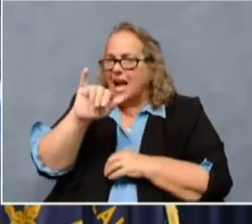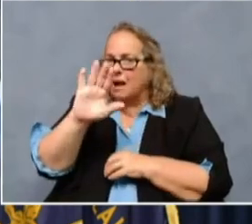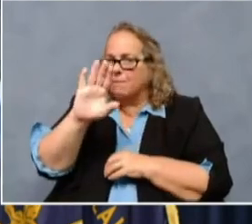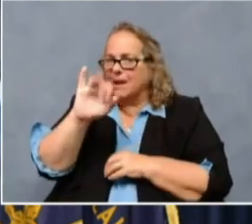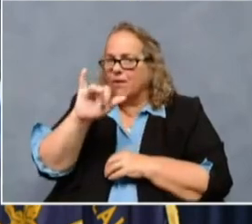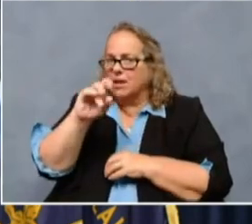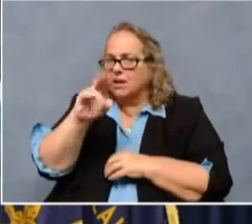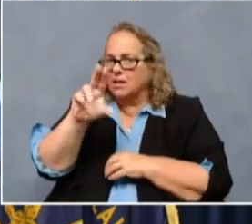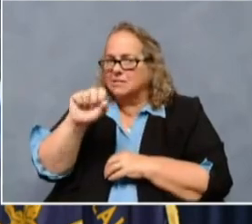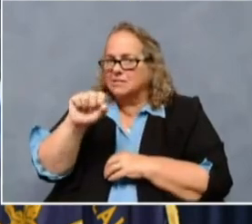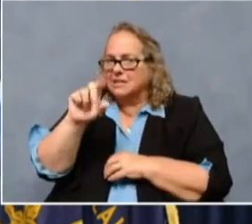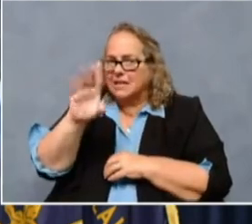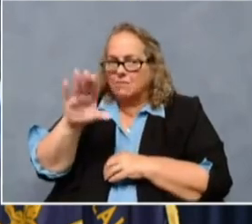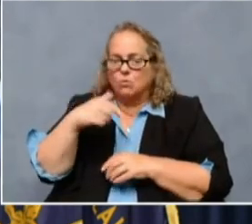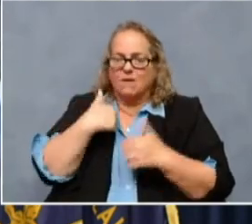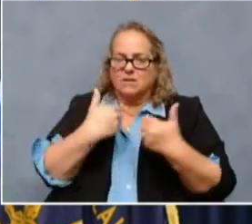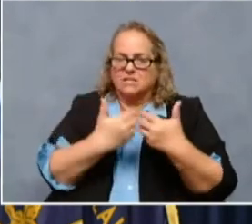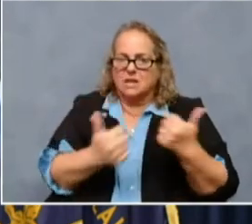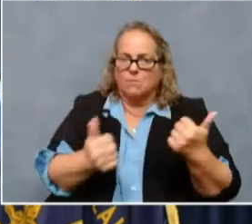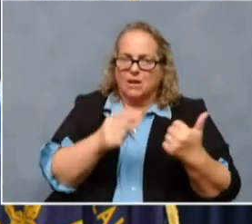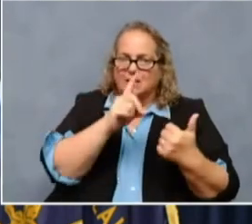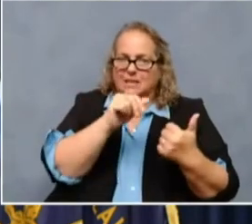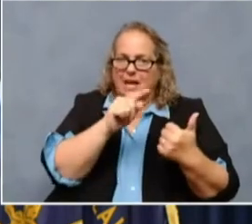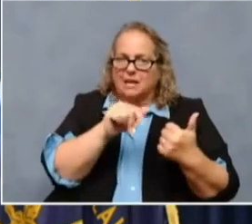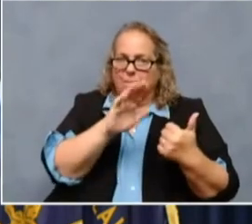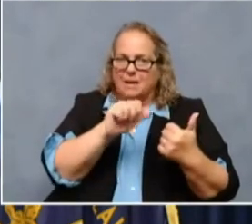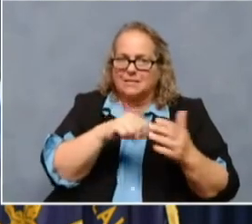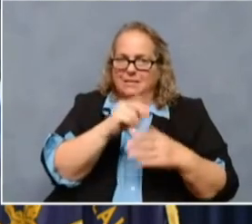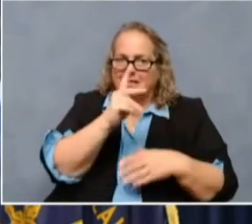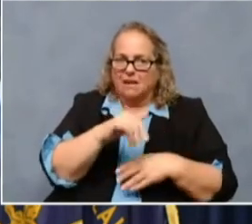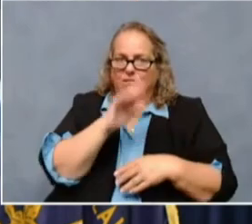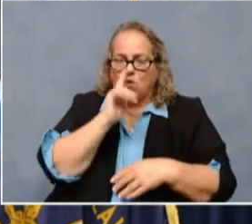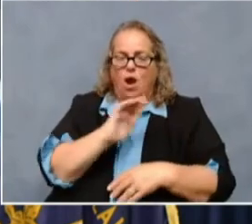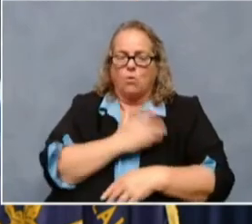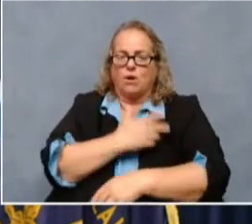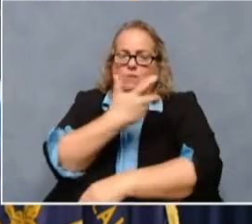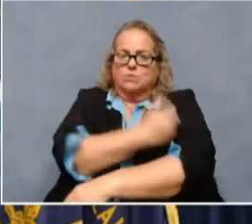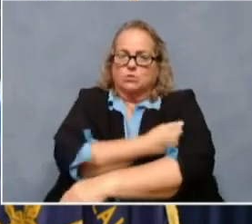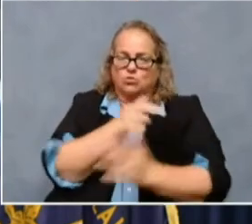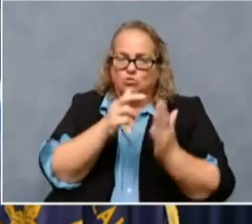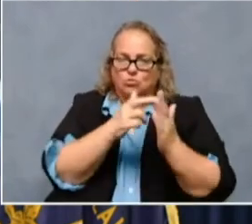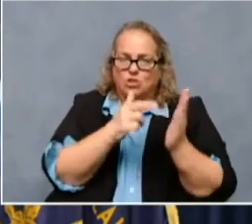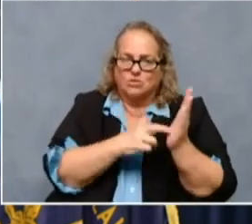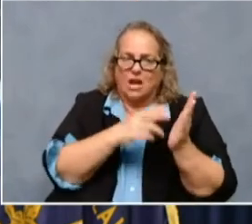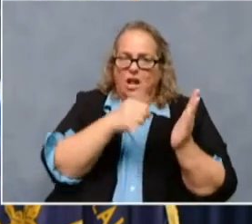Kentucky for immunization registry and others and and that will remain constant.